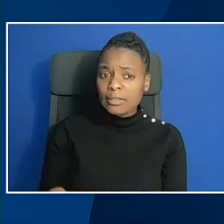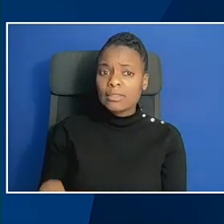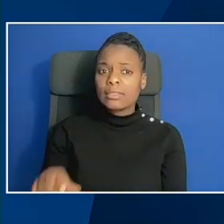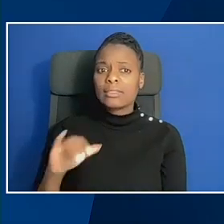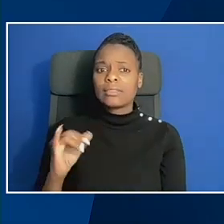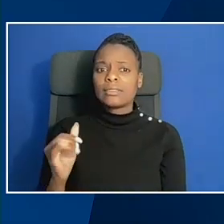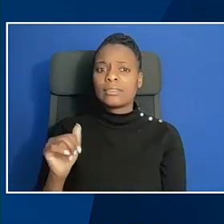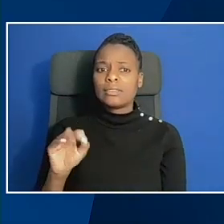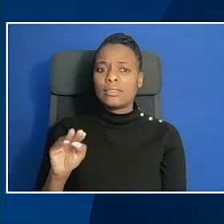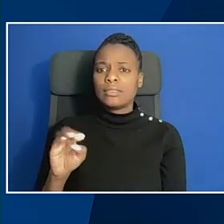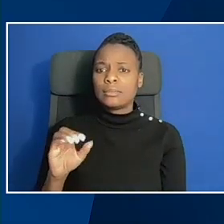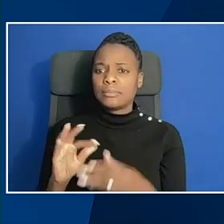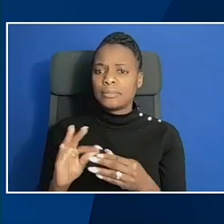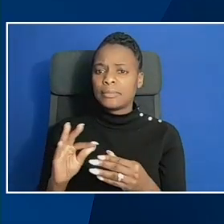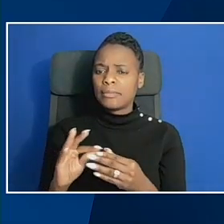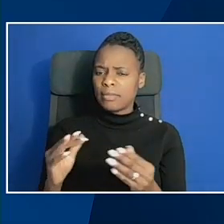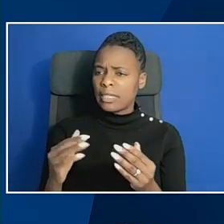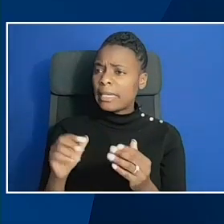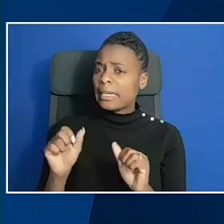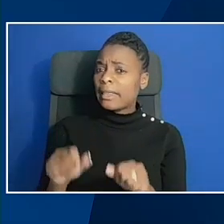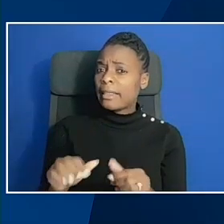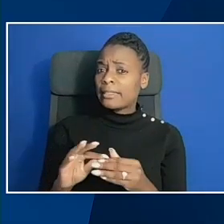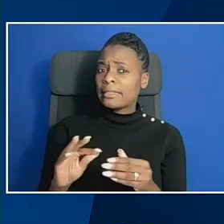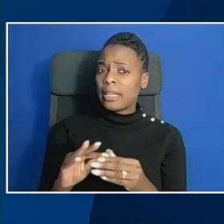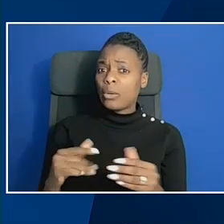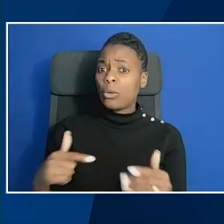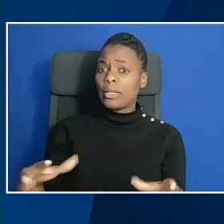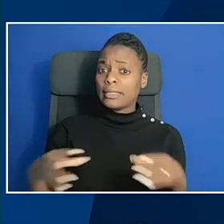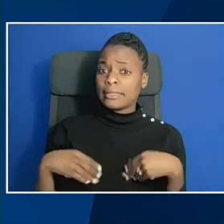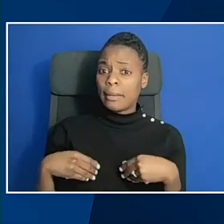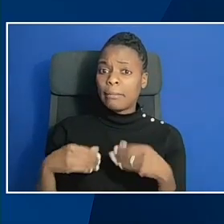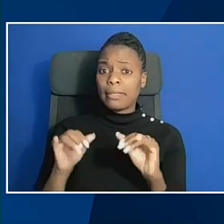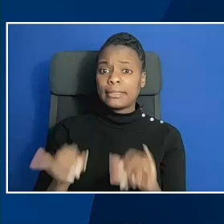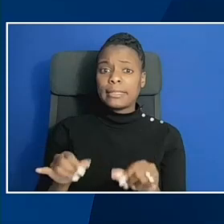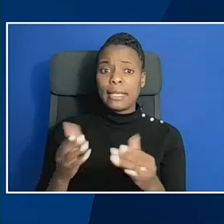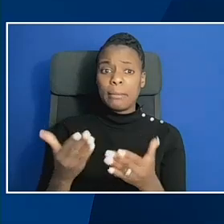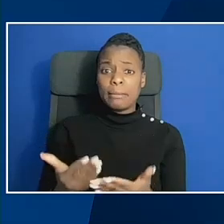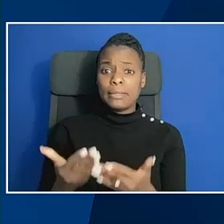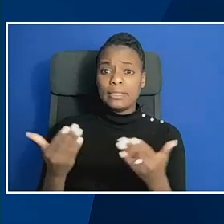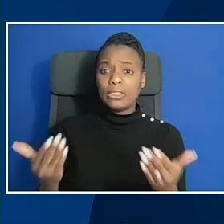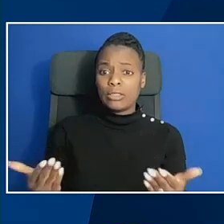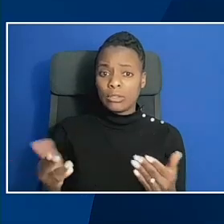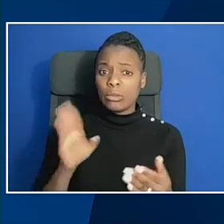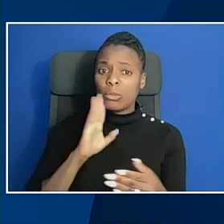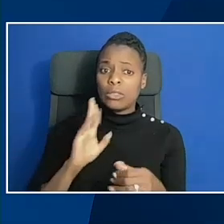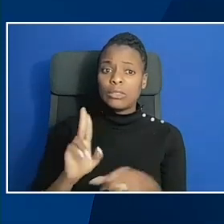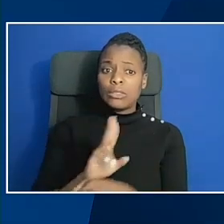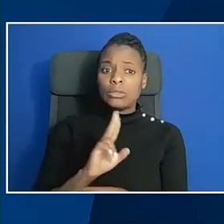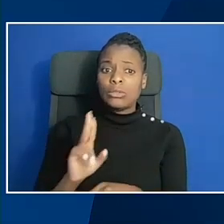they say we will accept the same material? We will use that to answer some of the